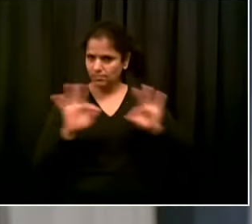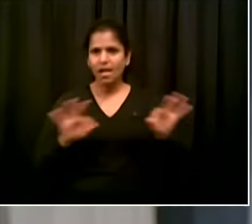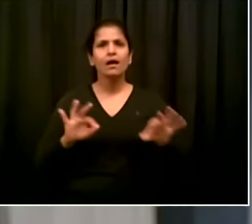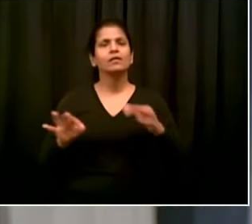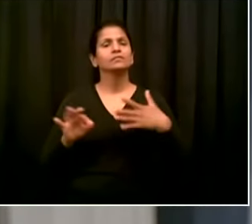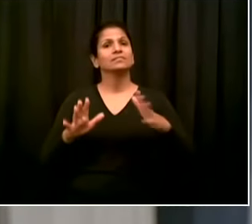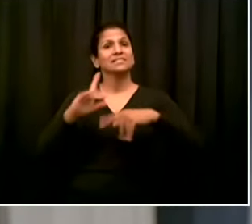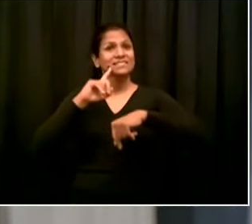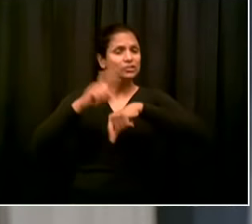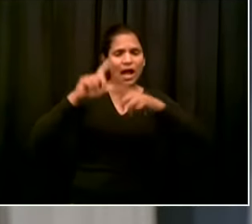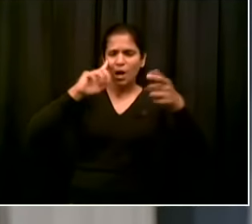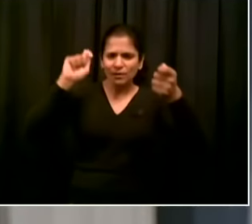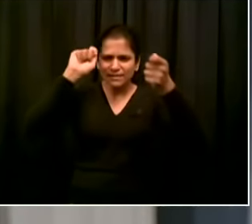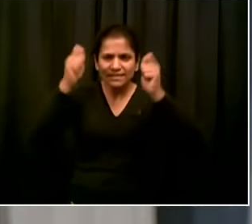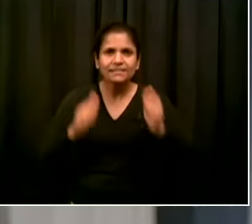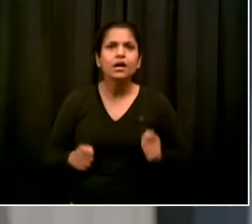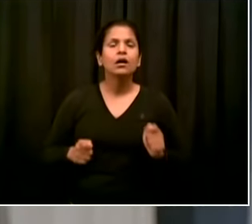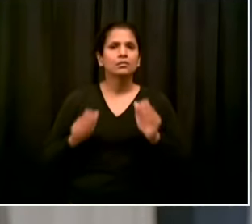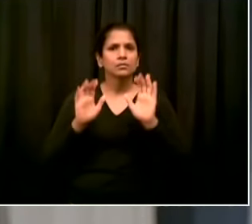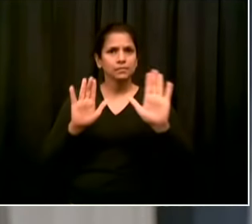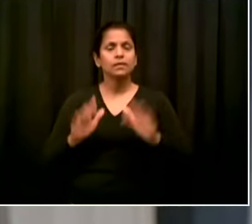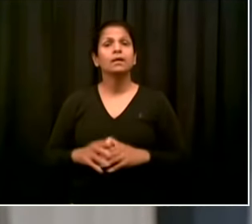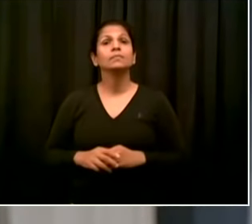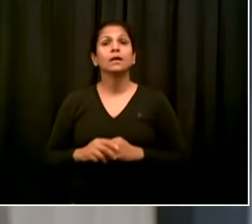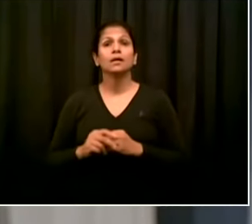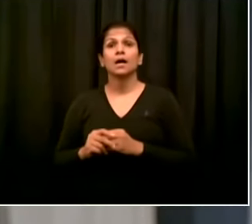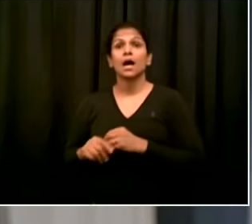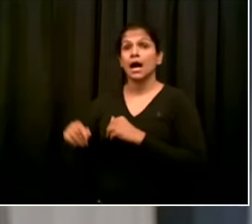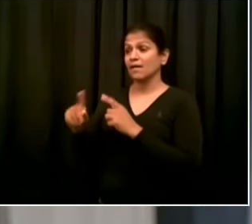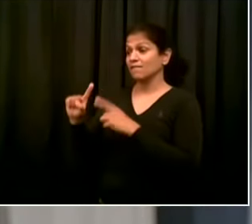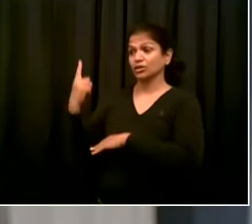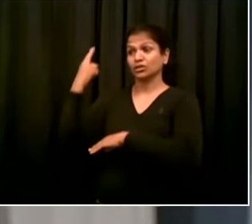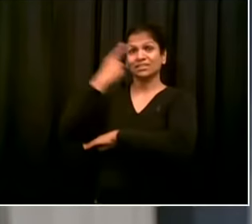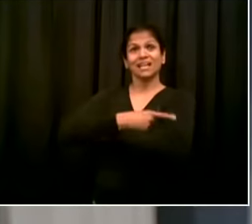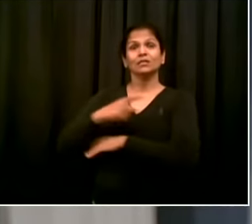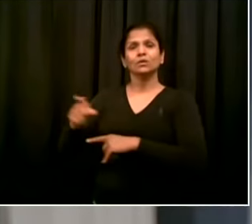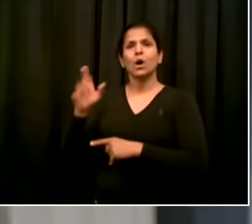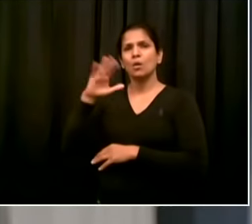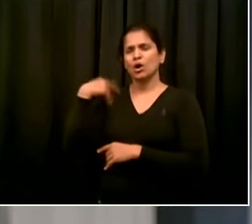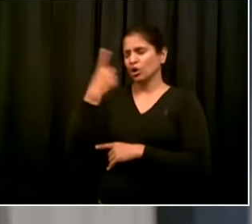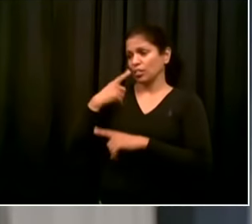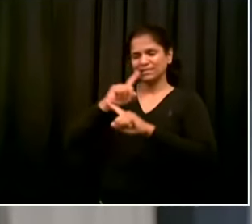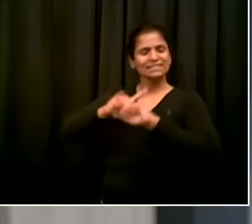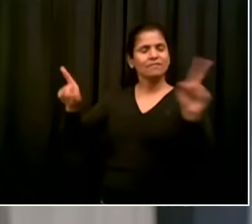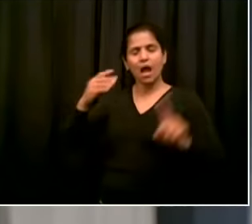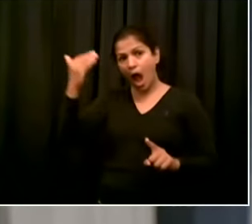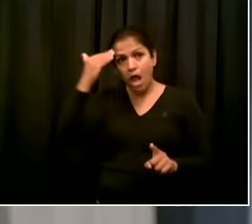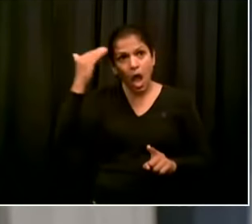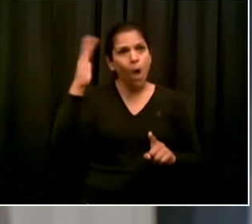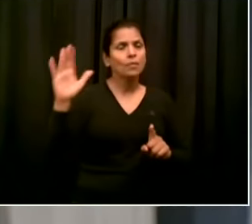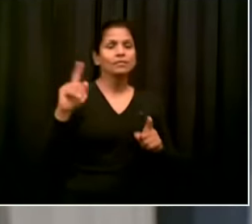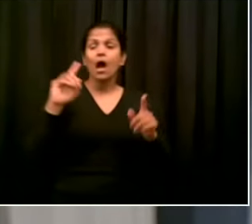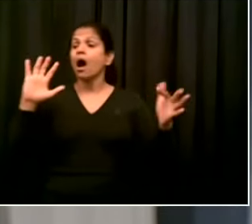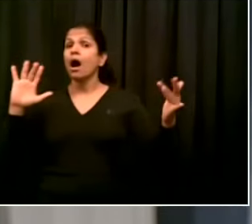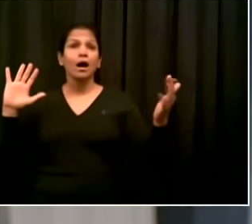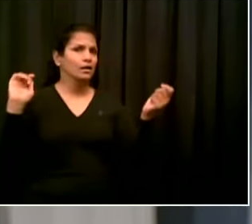DAY BECAUSE IT IS A MOVING NUMBER. THATIS THE REALITY OF OPENING SCHOOLS EVERY YEAR. TO THE QUESTION OF SCHOOLS